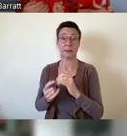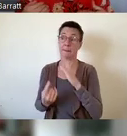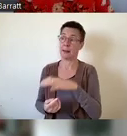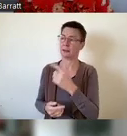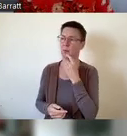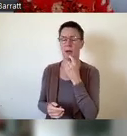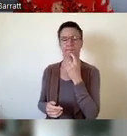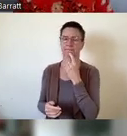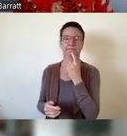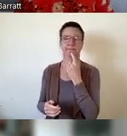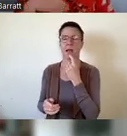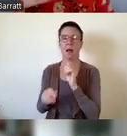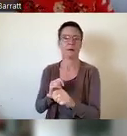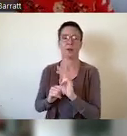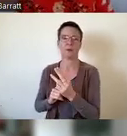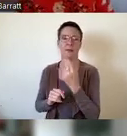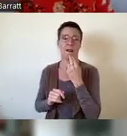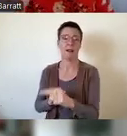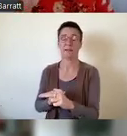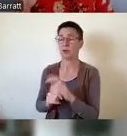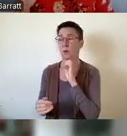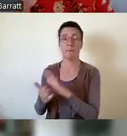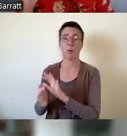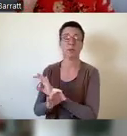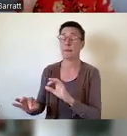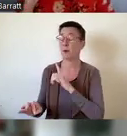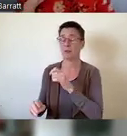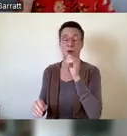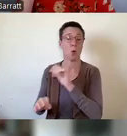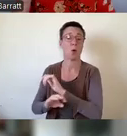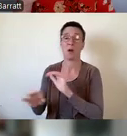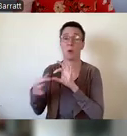"We're not putting it out after 3:0, we get nothing after 3:00," then great.